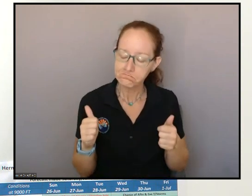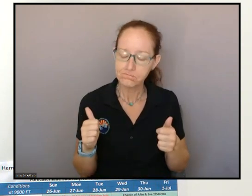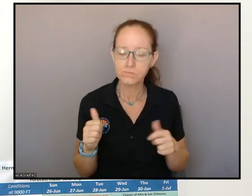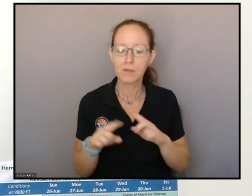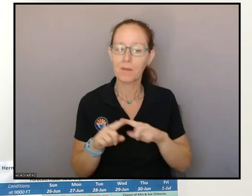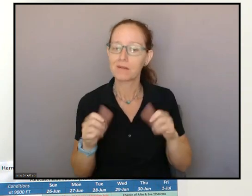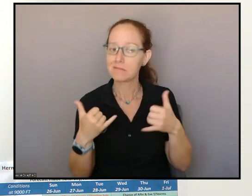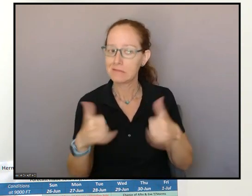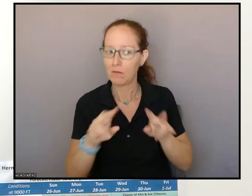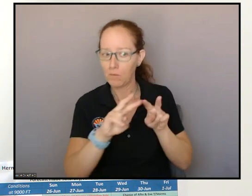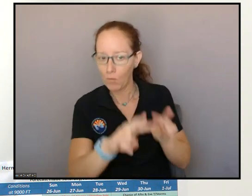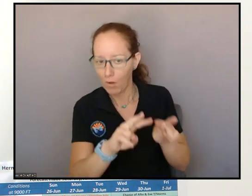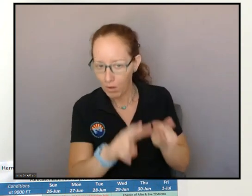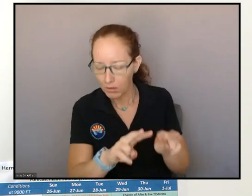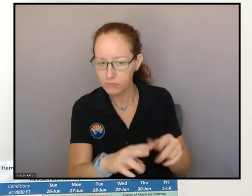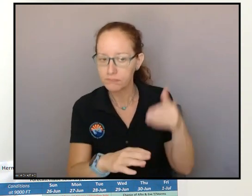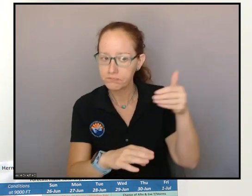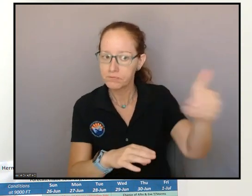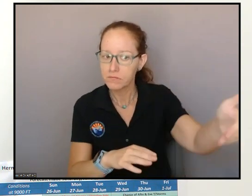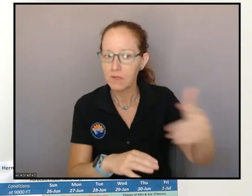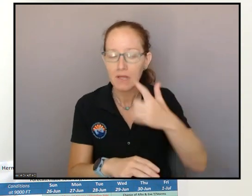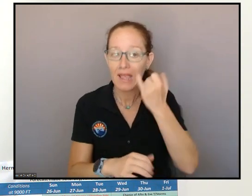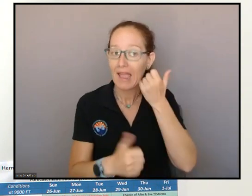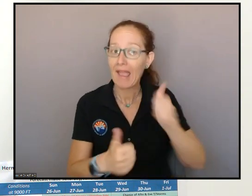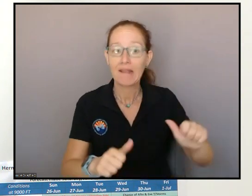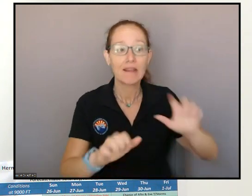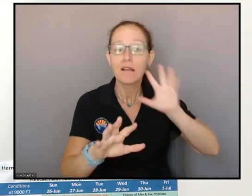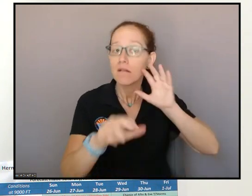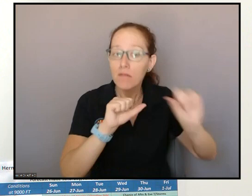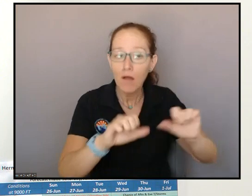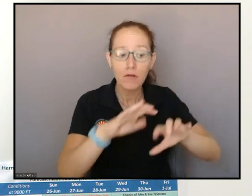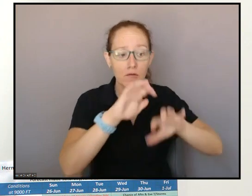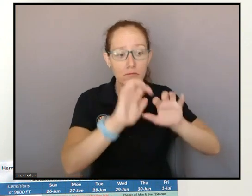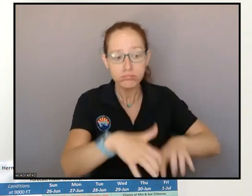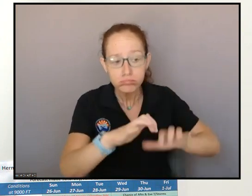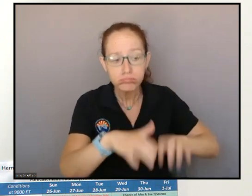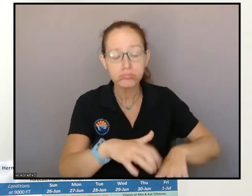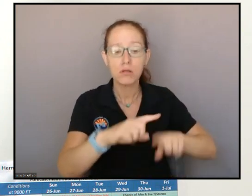very, very heavy rain and create that flash flooding. So again,